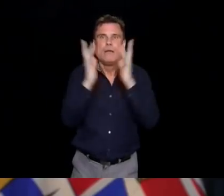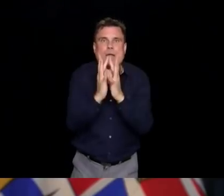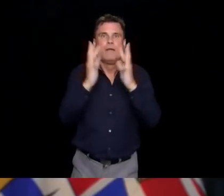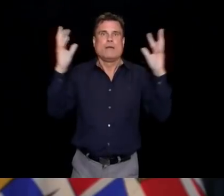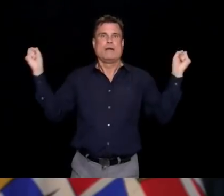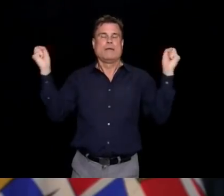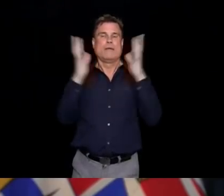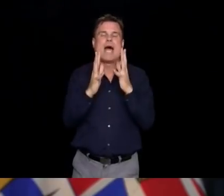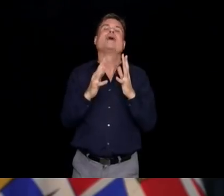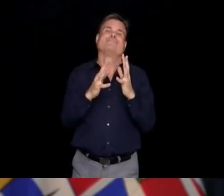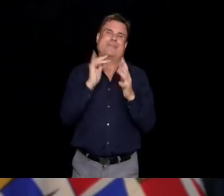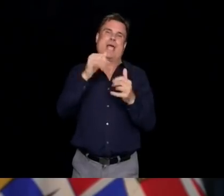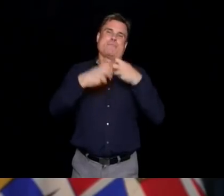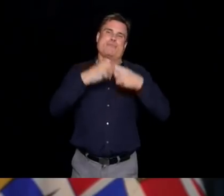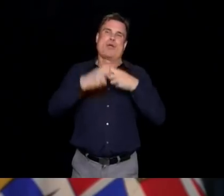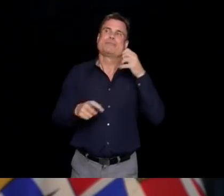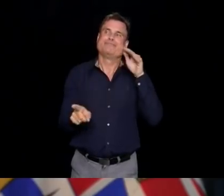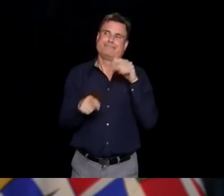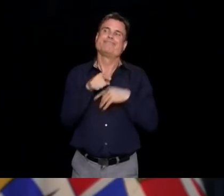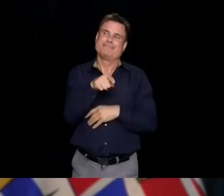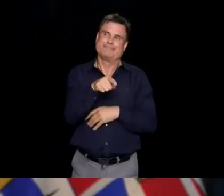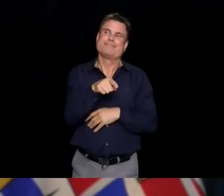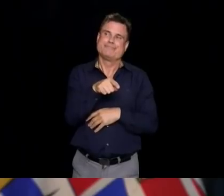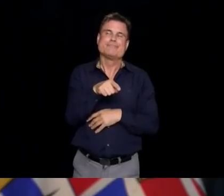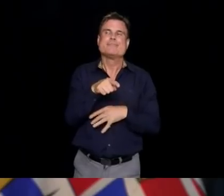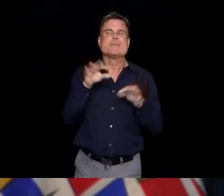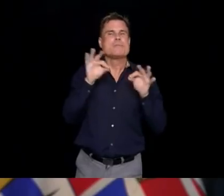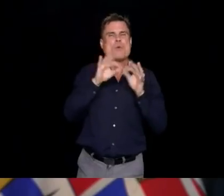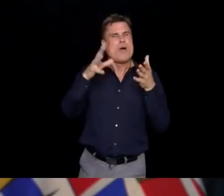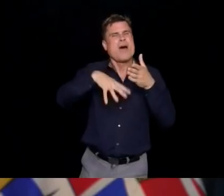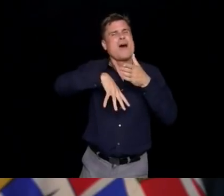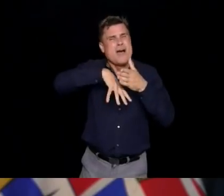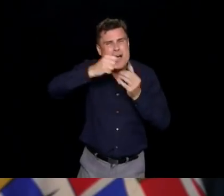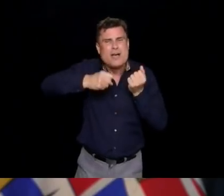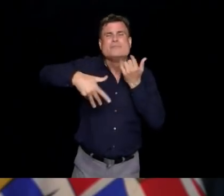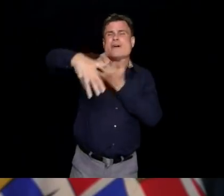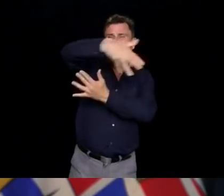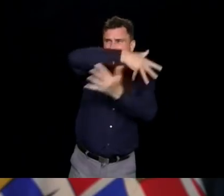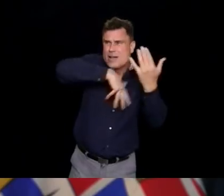So I do think it's important that we get out, that we socialize.